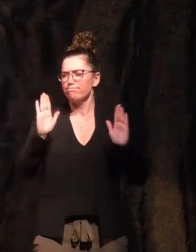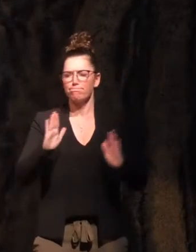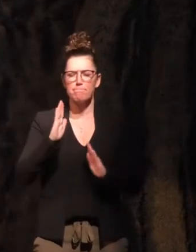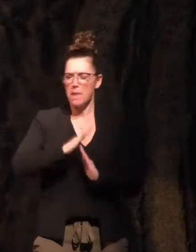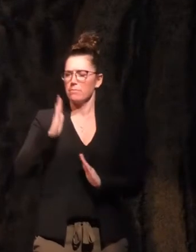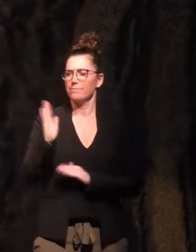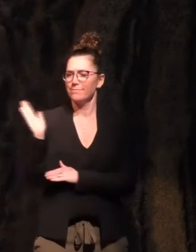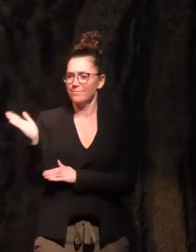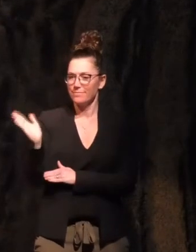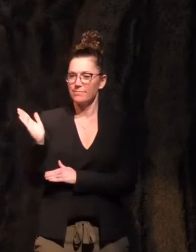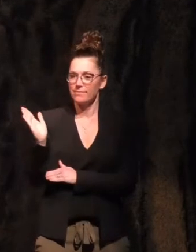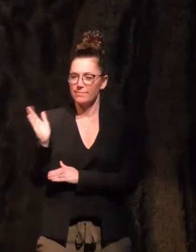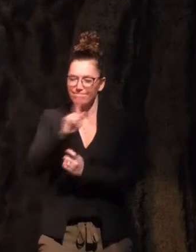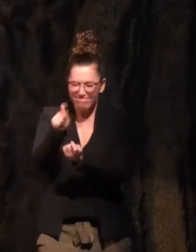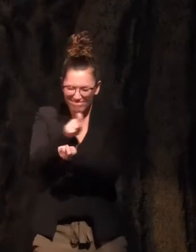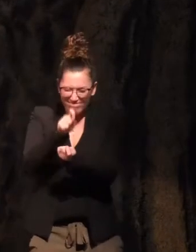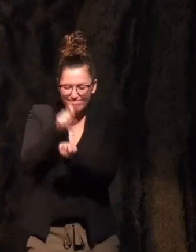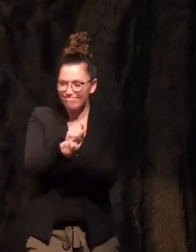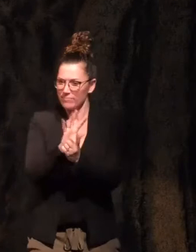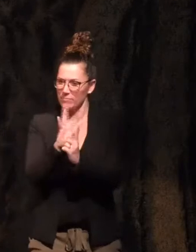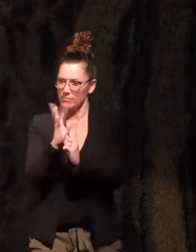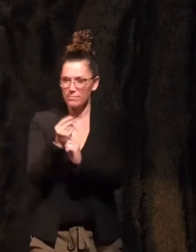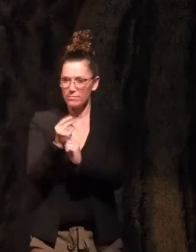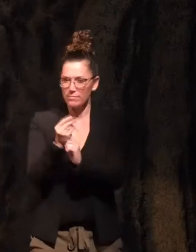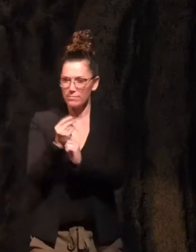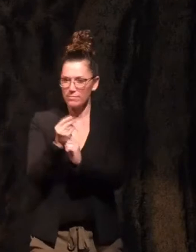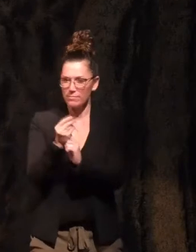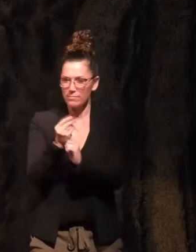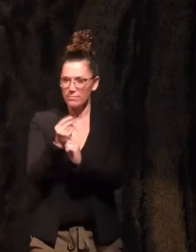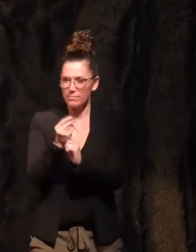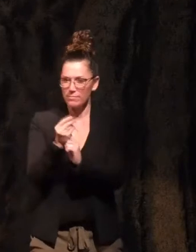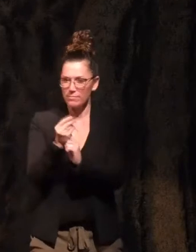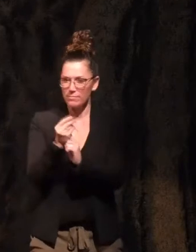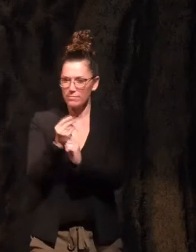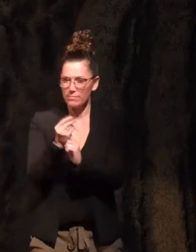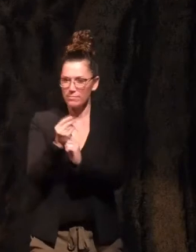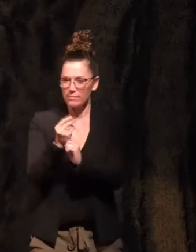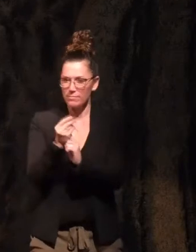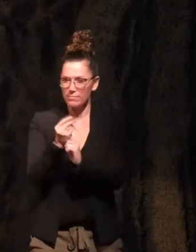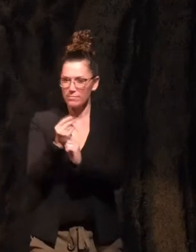about the precise cultural moment that we are in, a moment that Kevin and Lori have put themselves